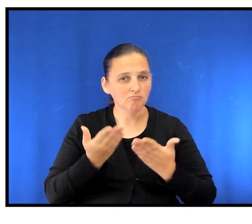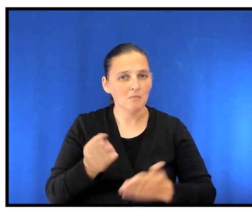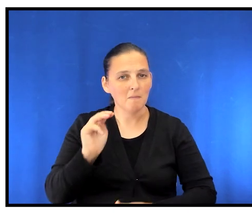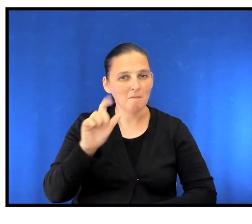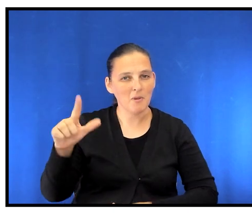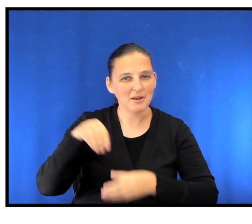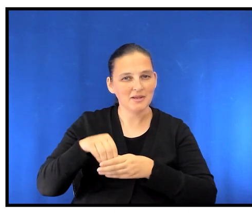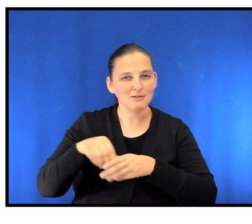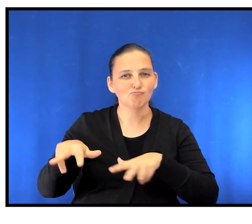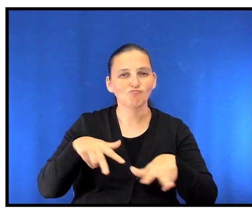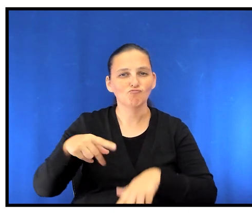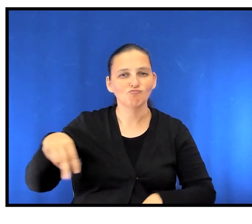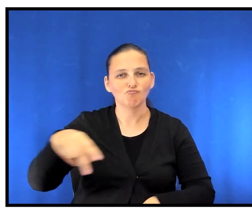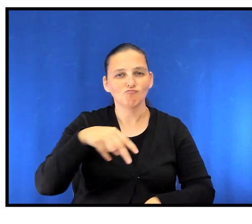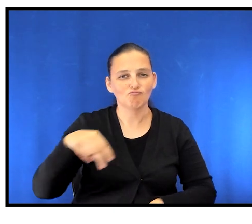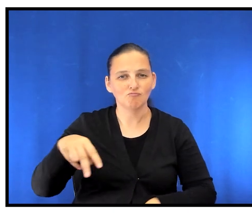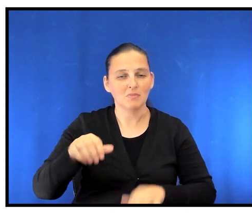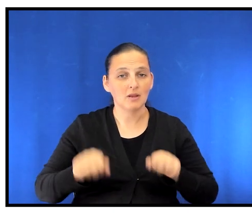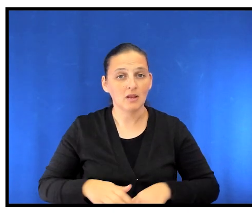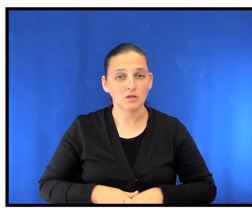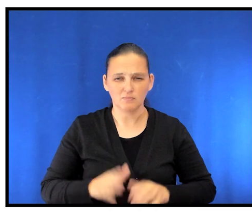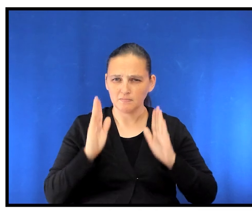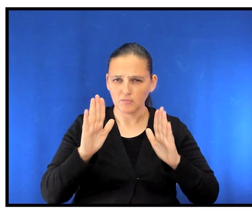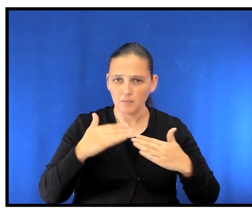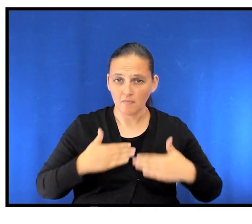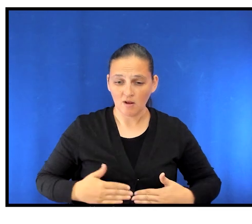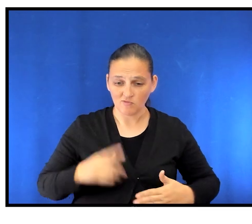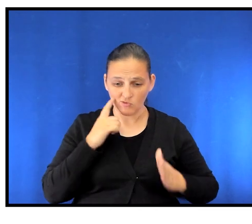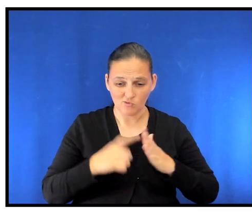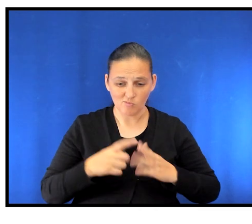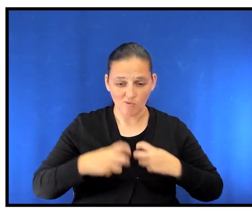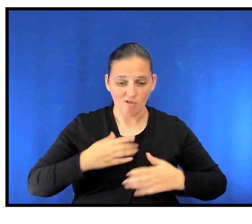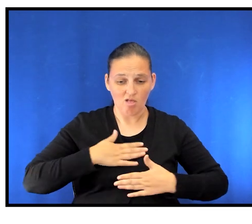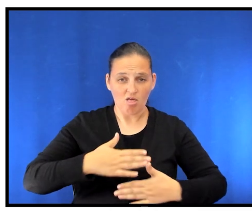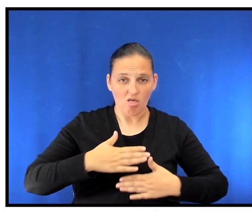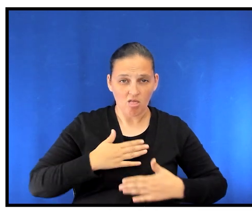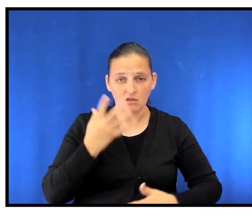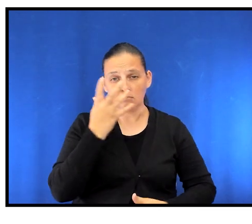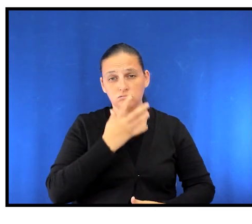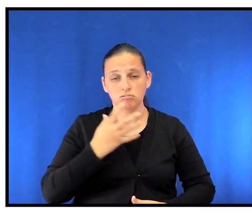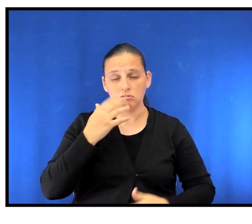Listen to your body if you start to become short of breath, dizzy, or tired, take a rest.